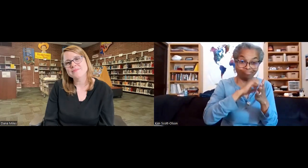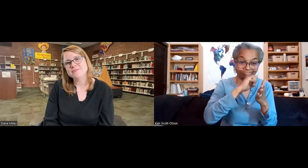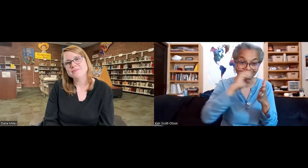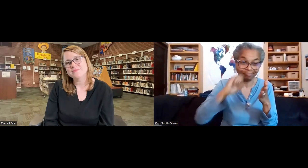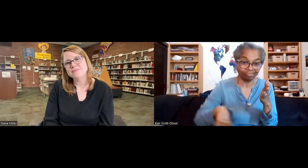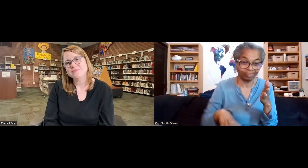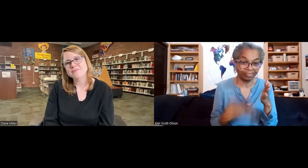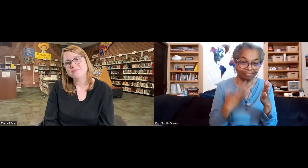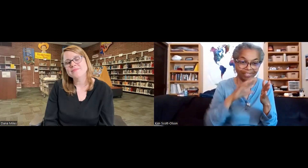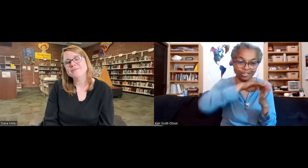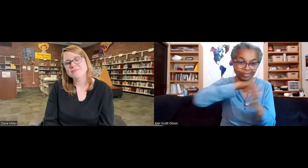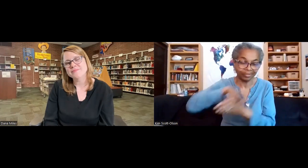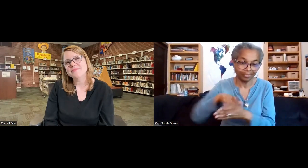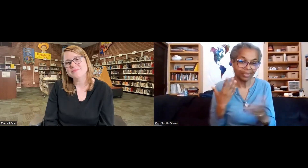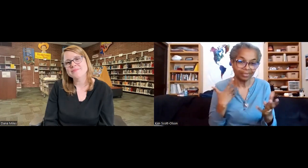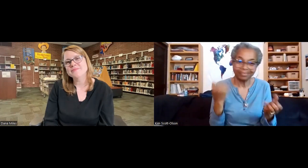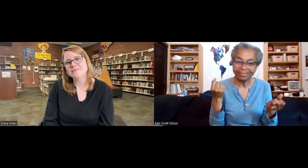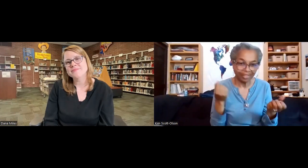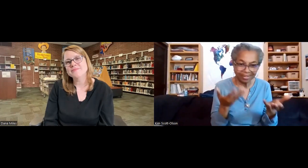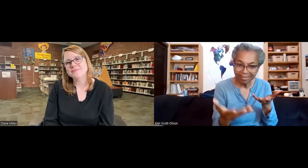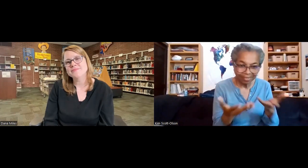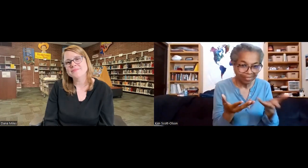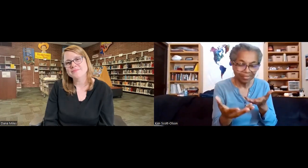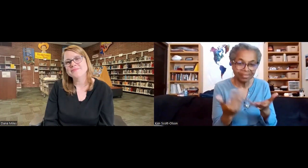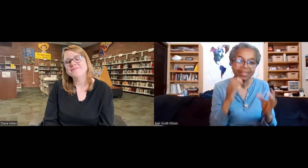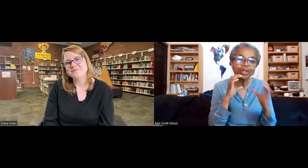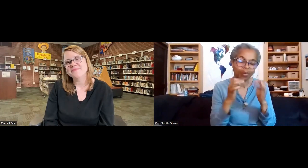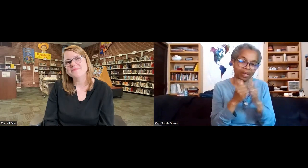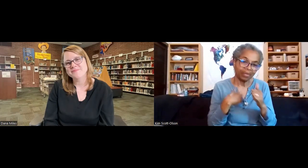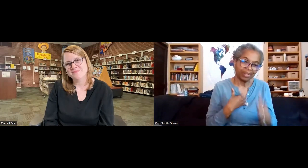communication barriers removed completely with signing.